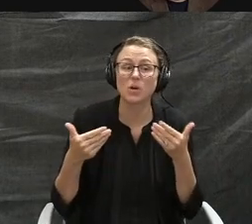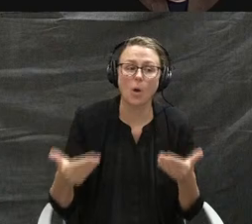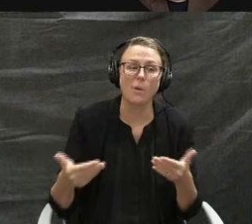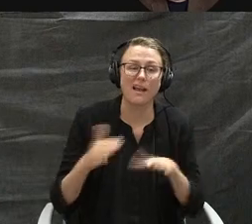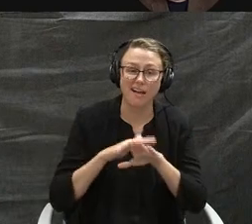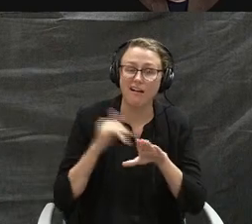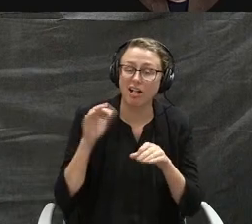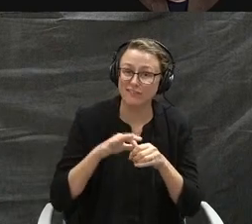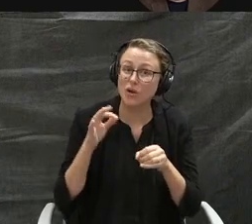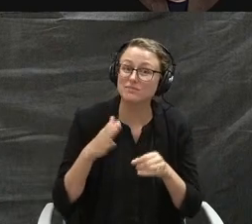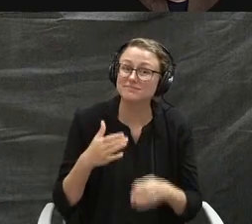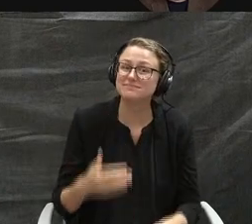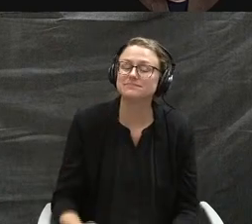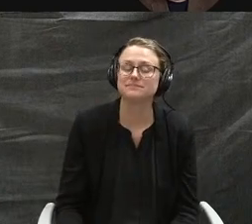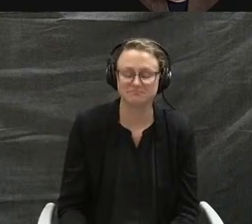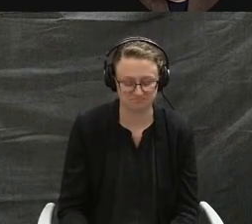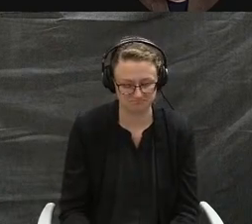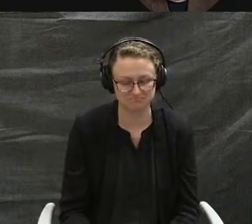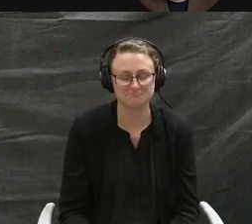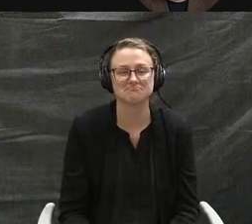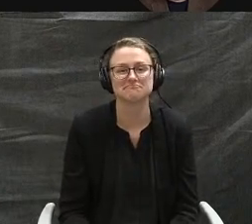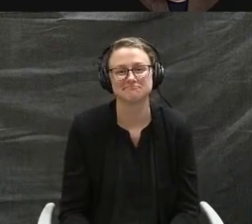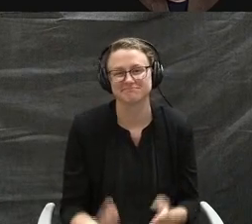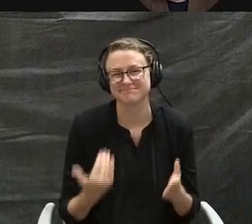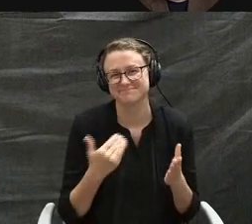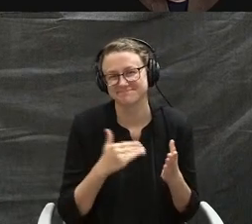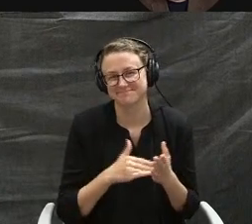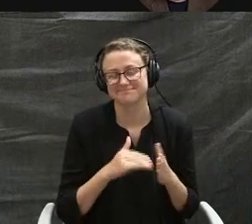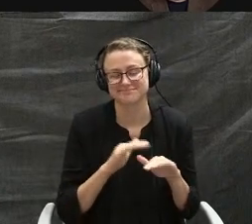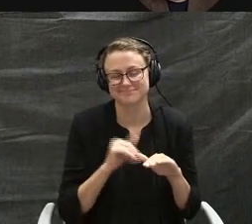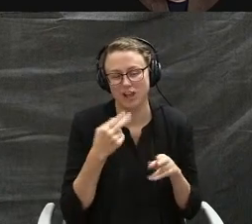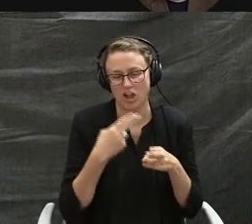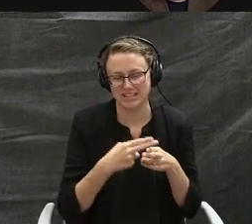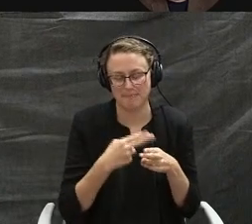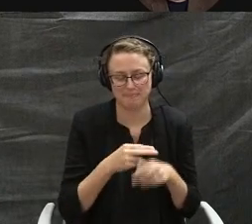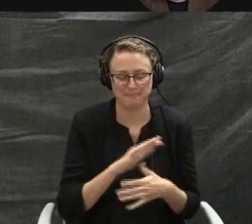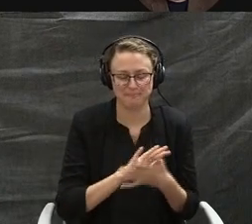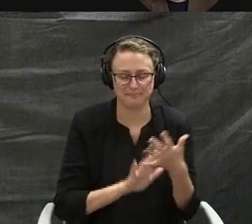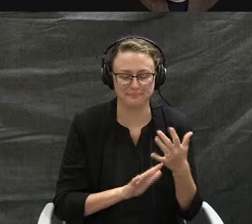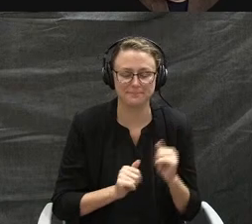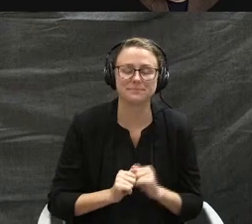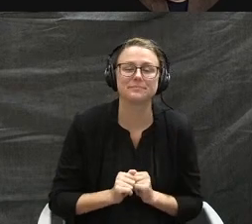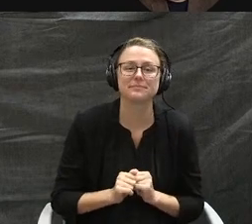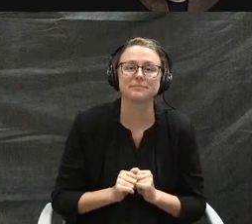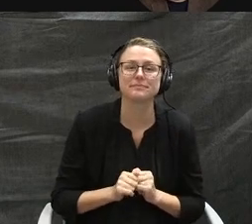board members when I call your name. If in favor, please say I oppose nae board member Ambrose